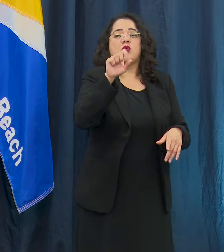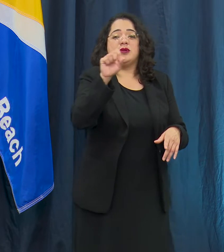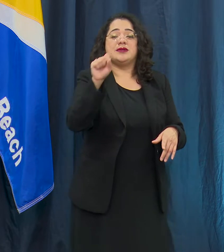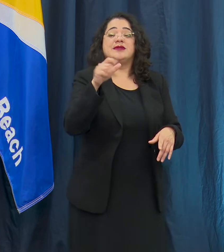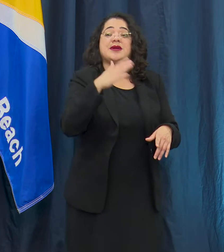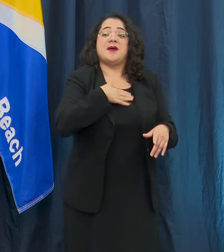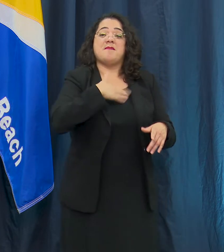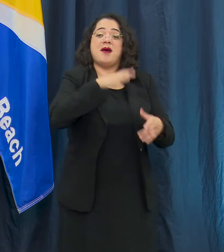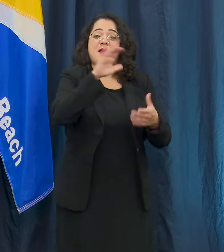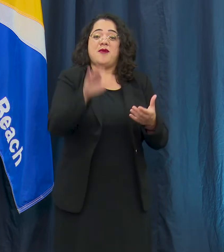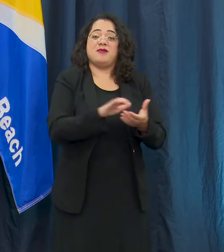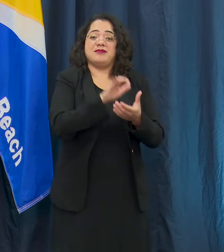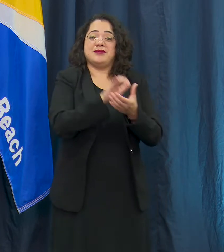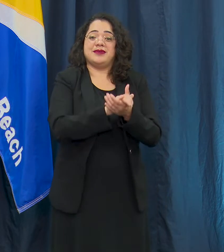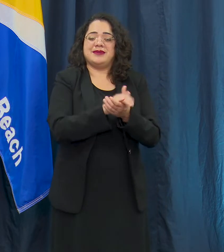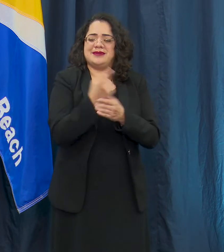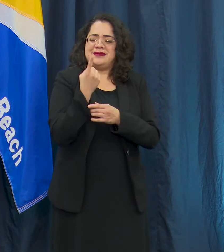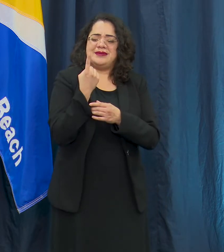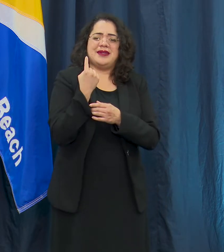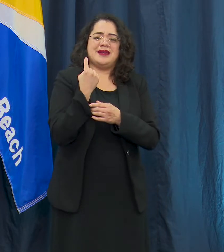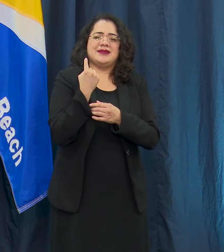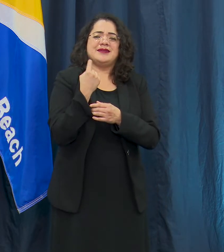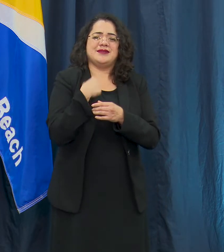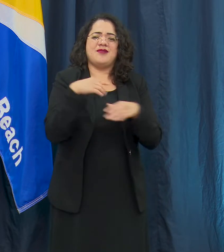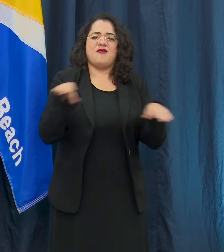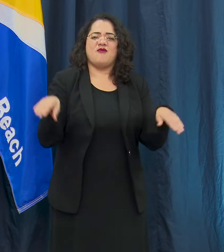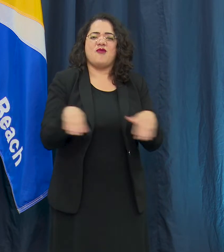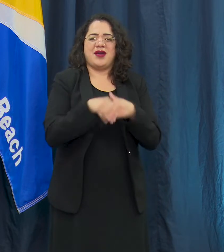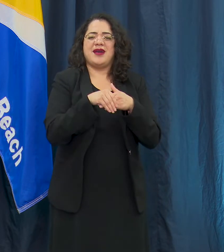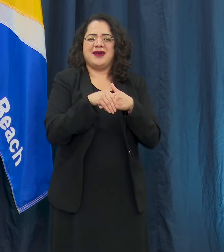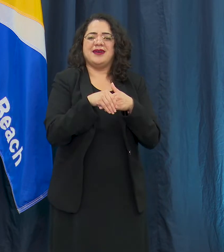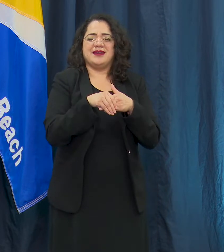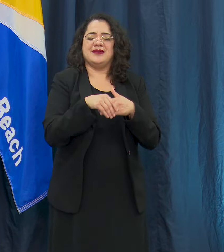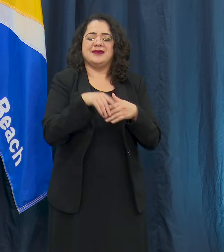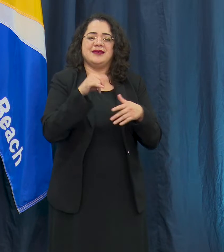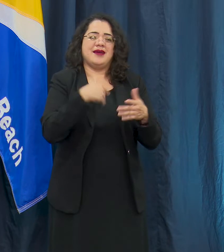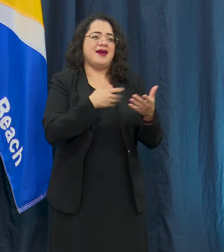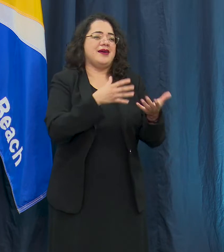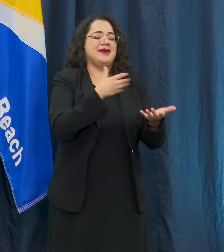a little over a year ago they did a great job, I love them, and I'm gonna get